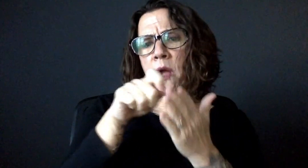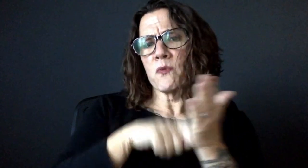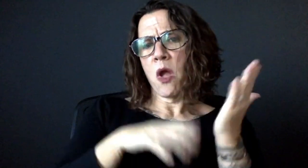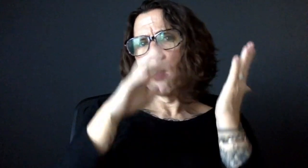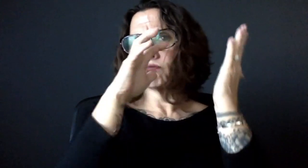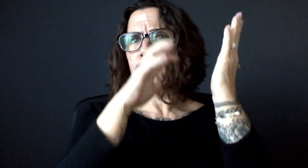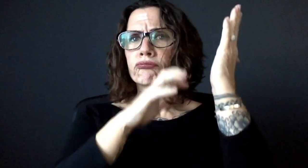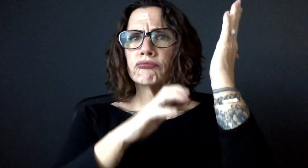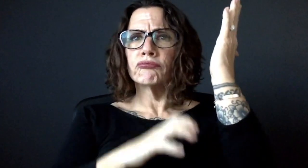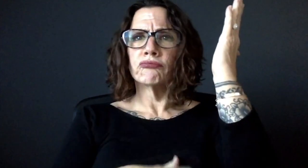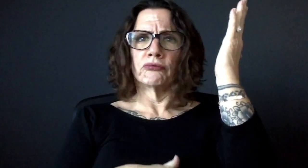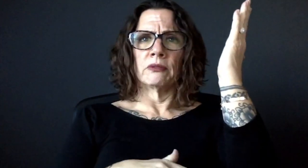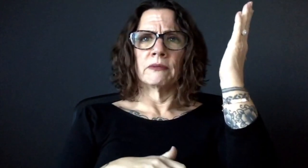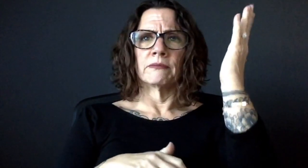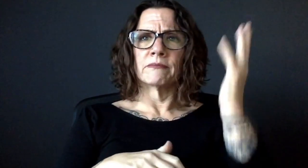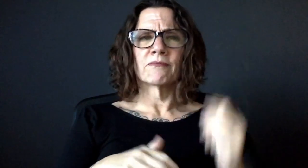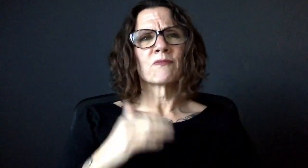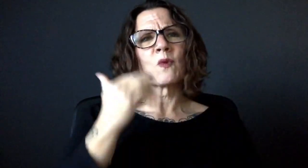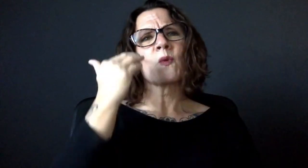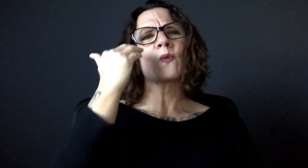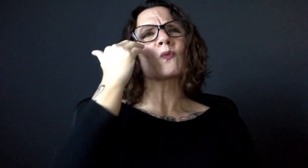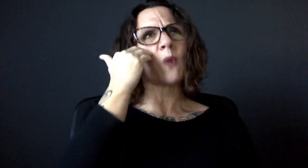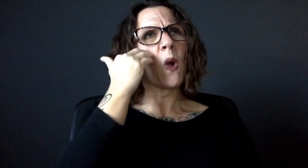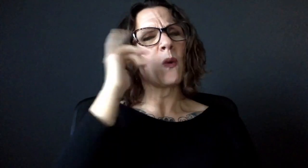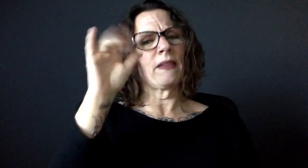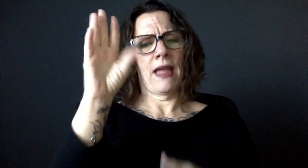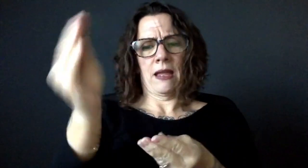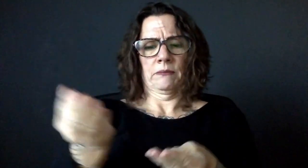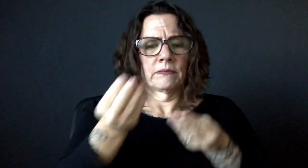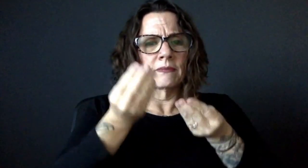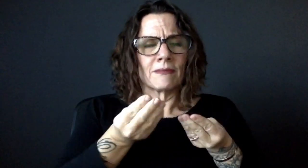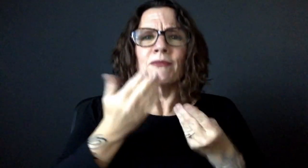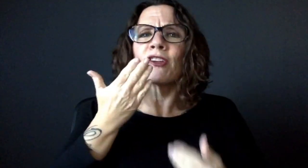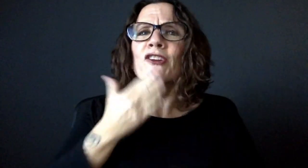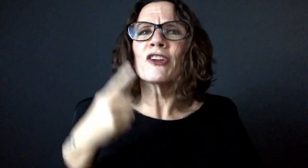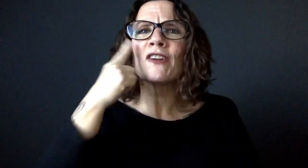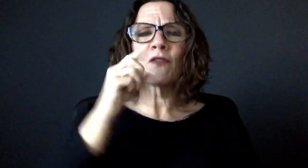I wrote the following also knowing that it would serve